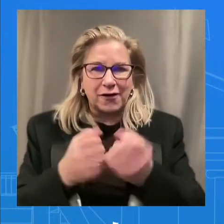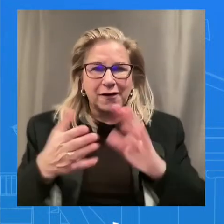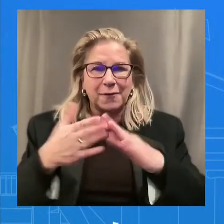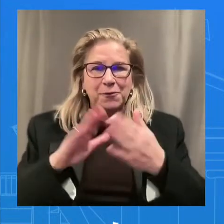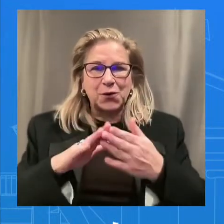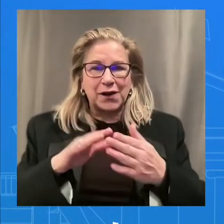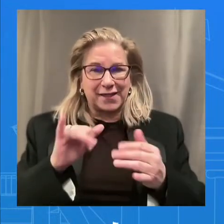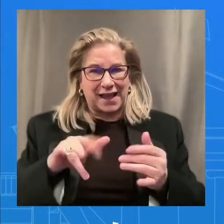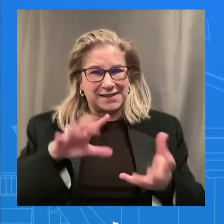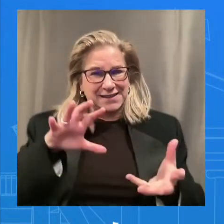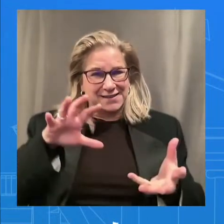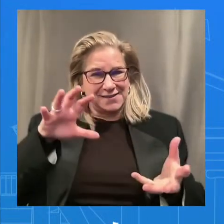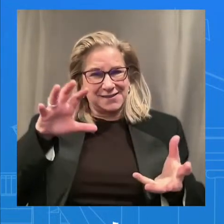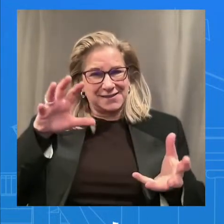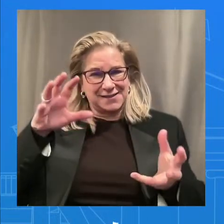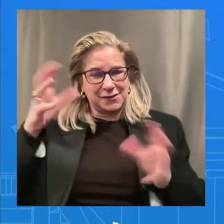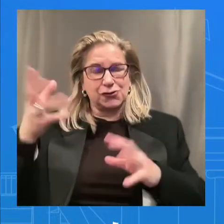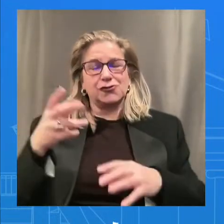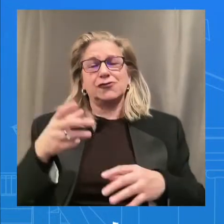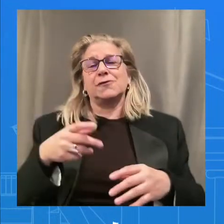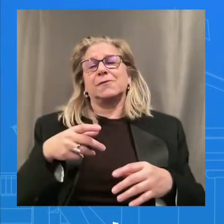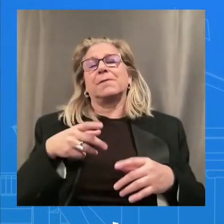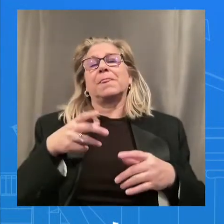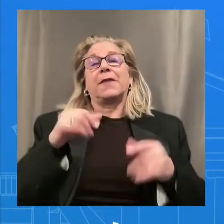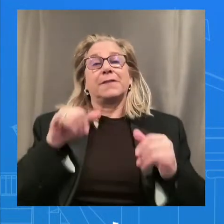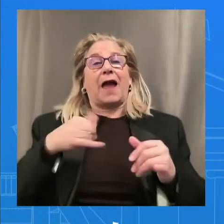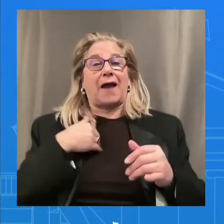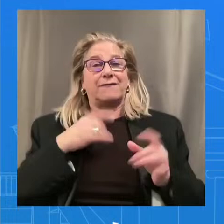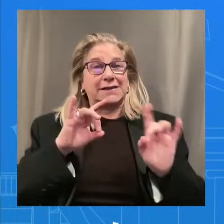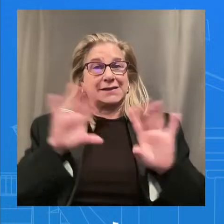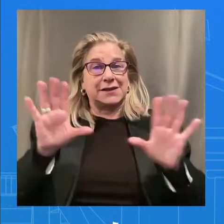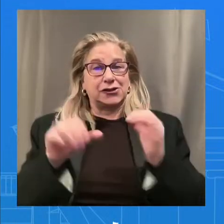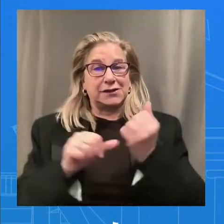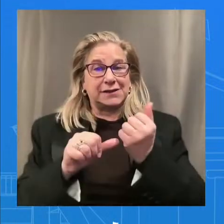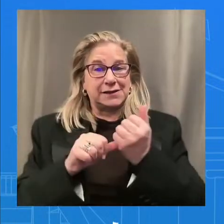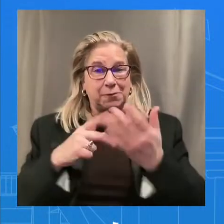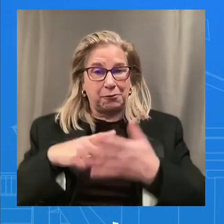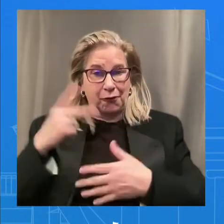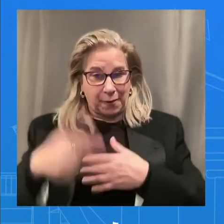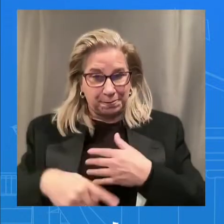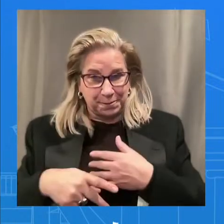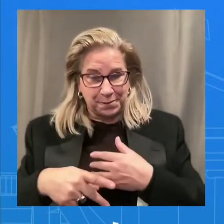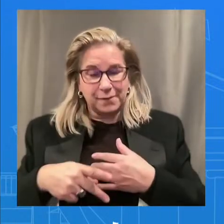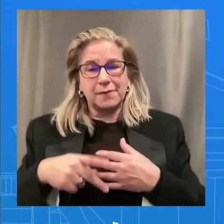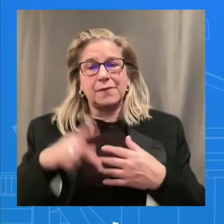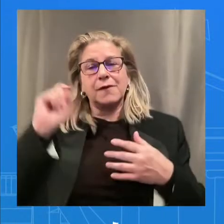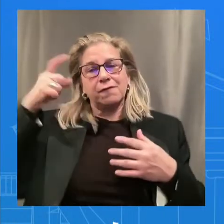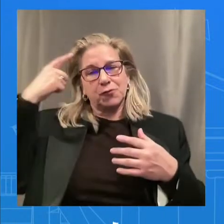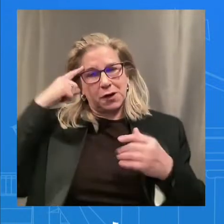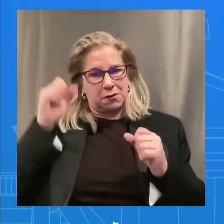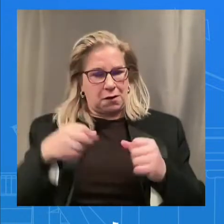and federal government -- that the federal government could have -- could -- could certainly provide. And so, that’s our focus.